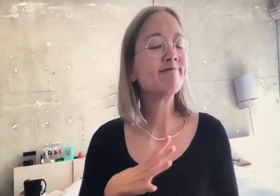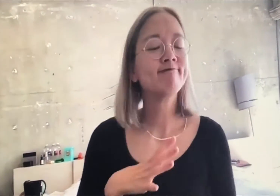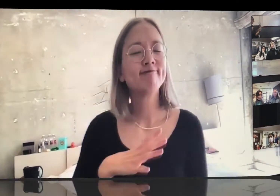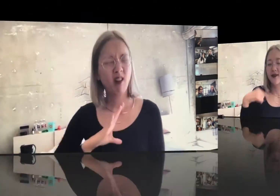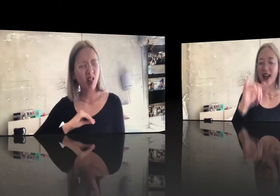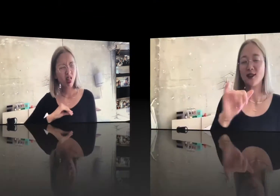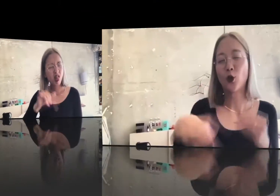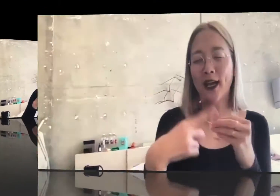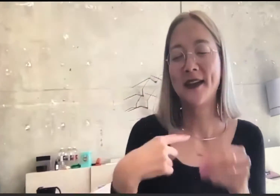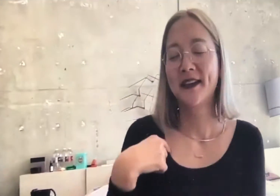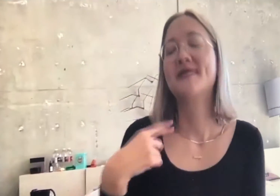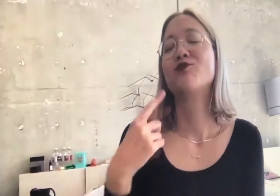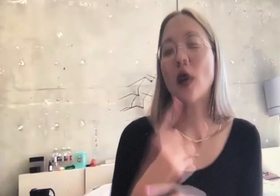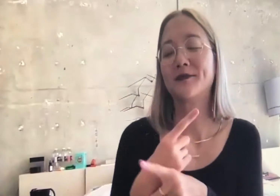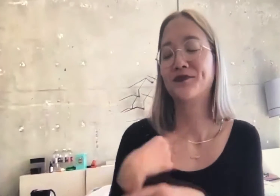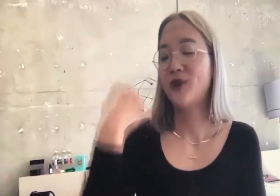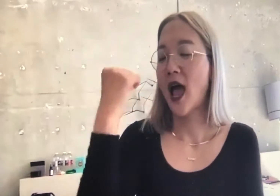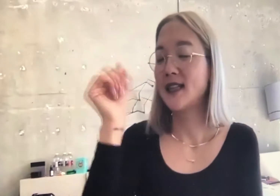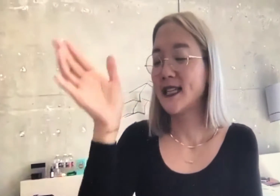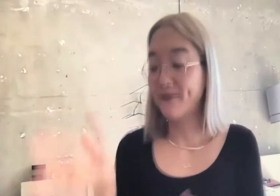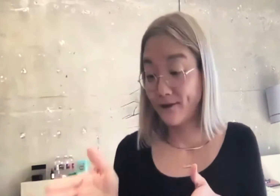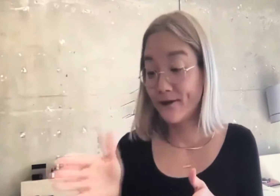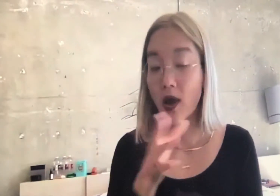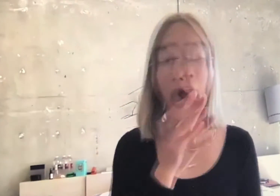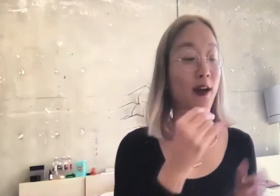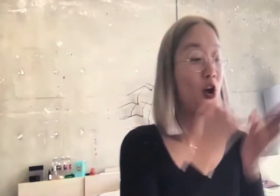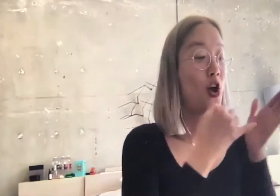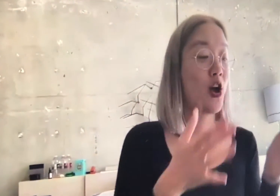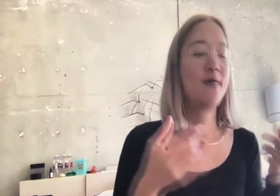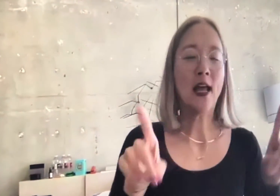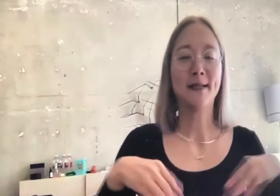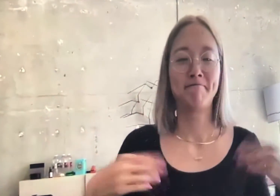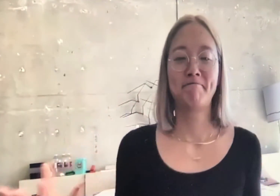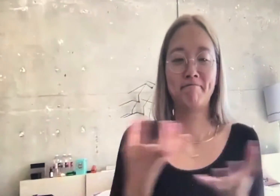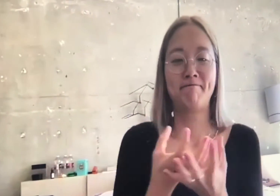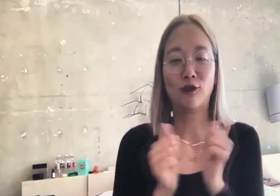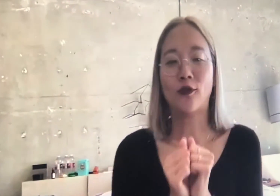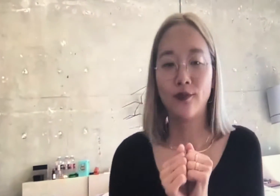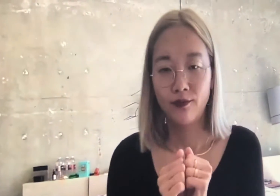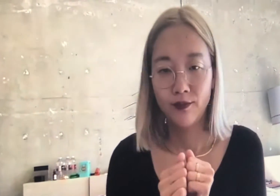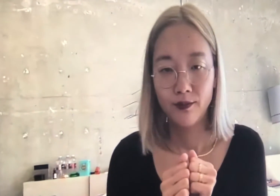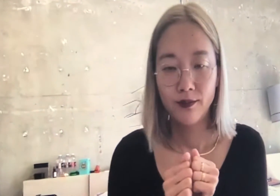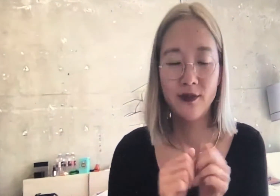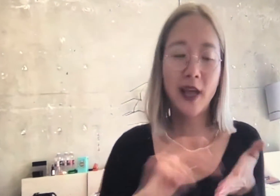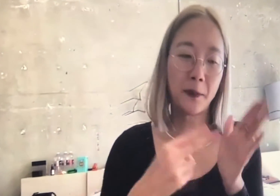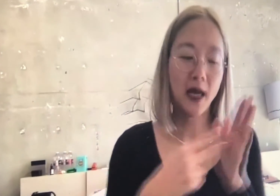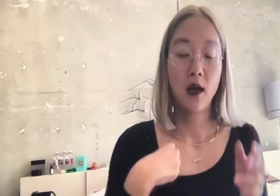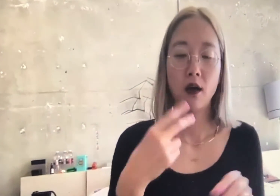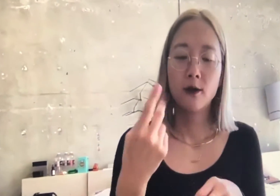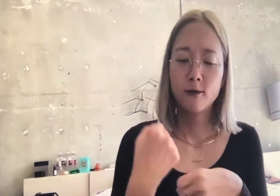in me like I was not enough, right now for me as an activist and artist I accepted both identities together.